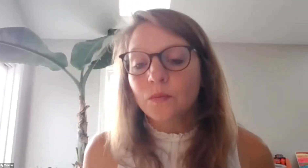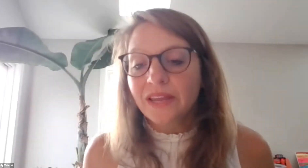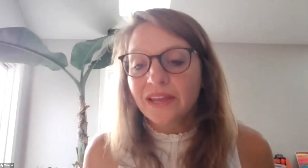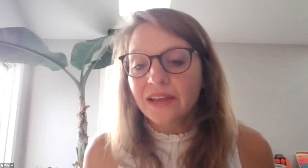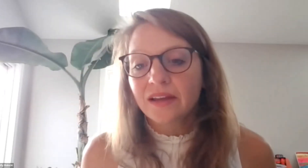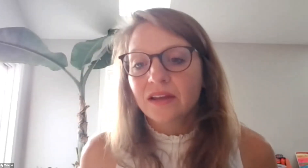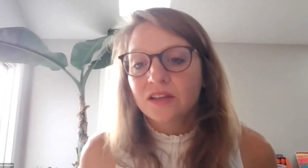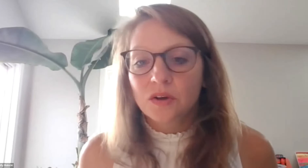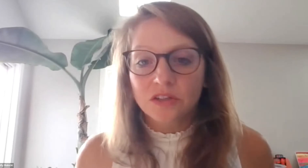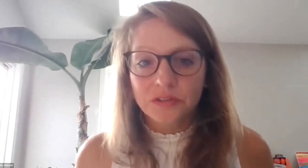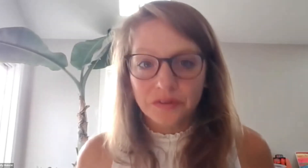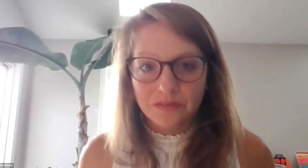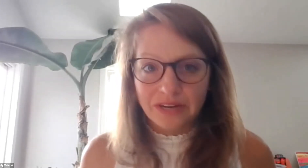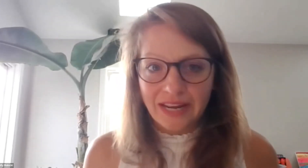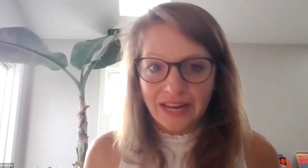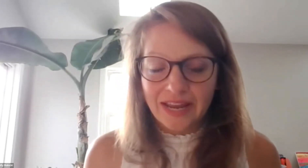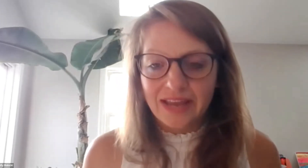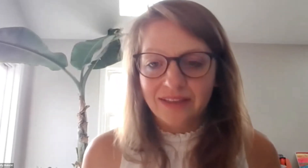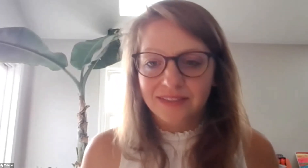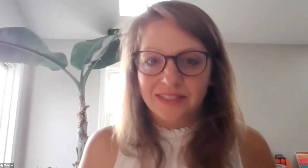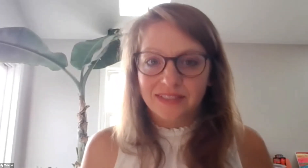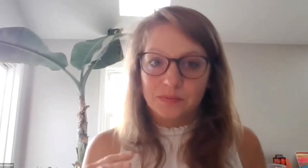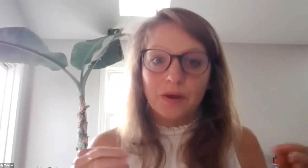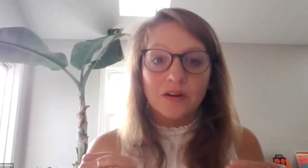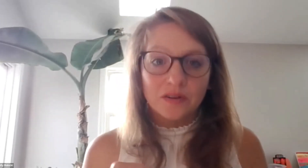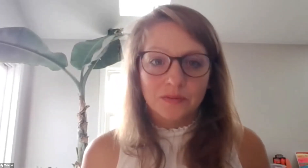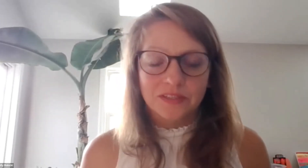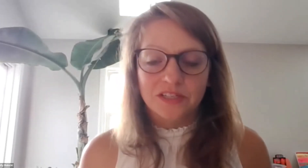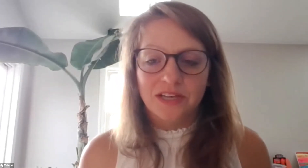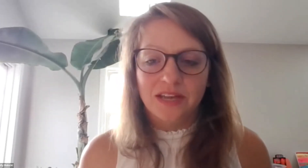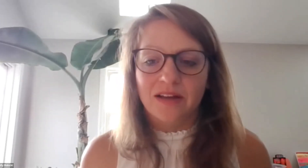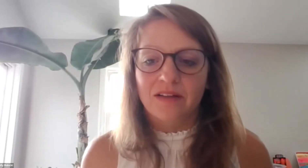We, so All Children Reading is partnered with GDL